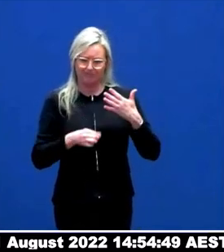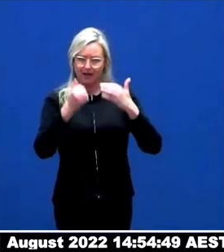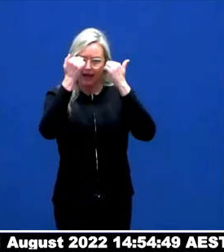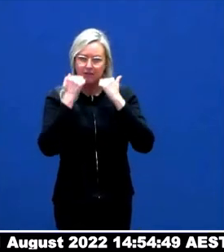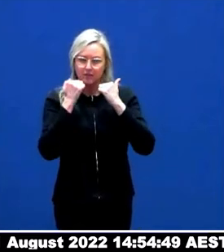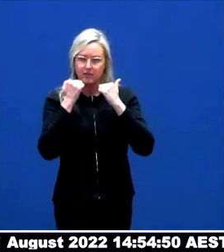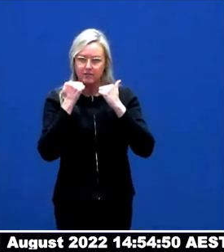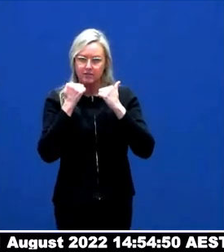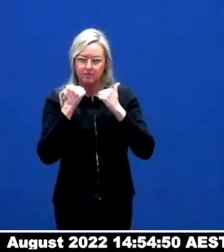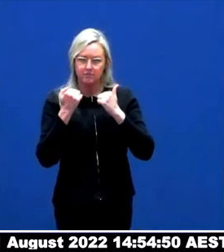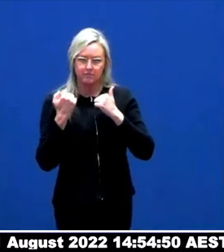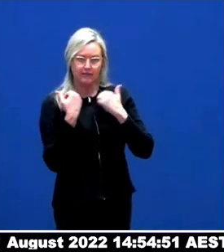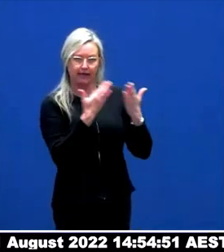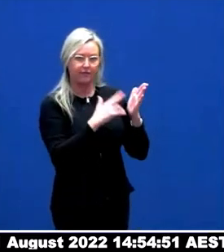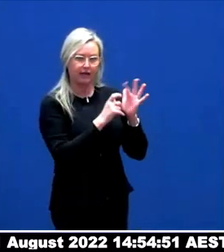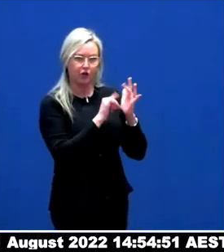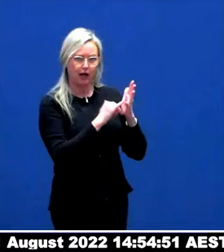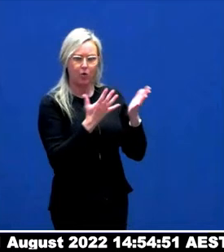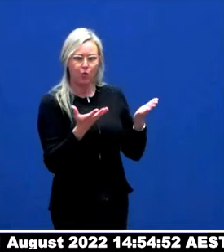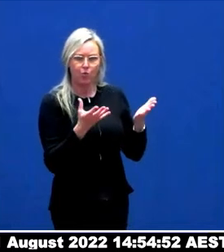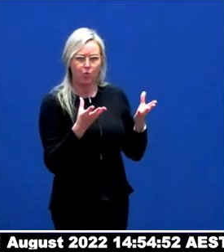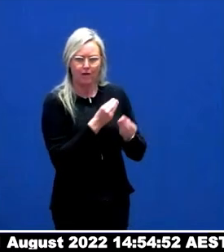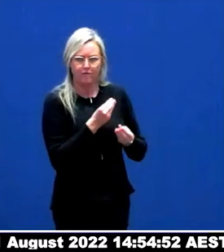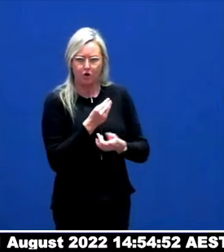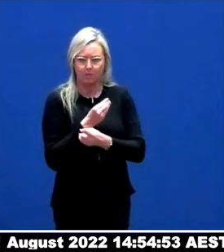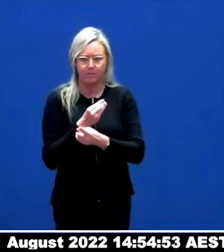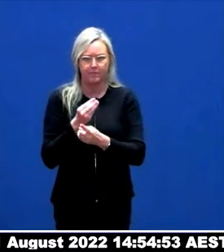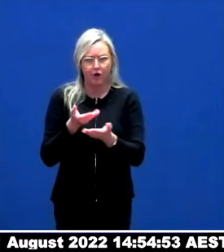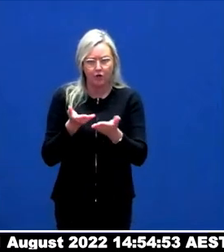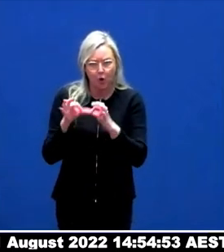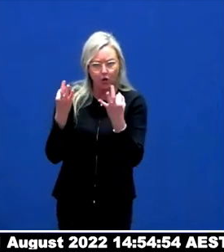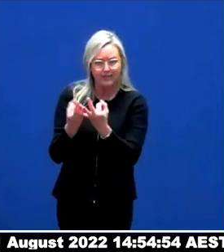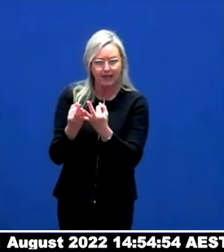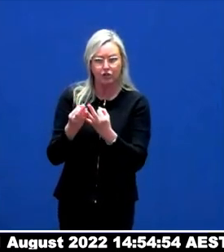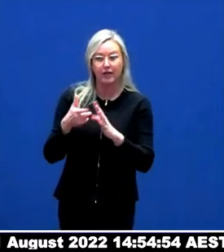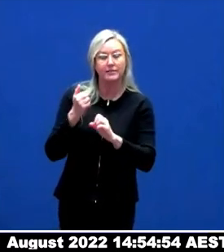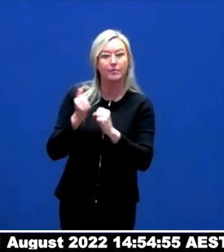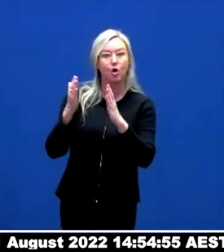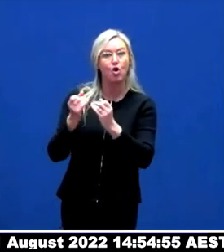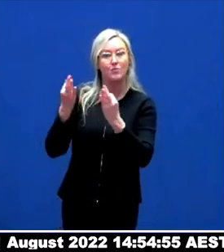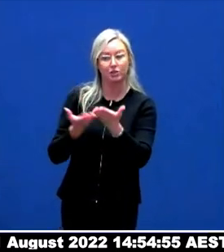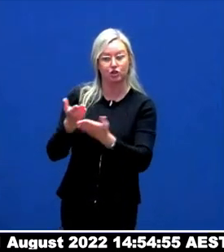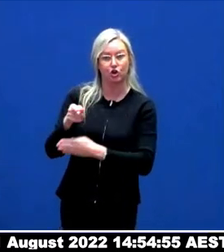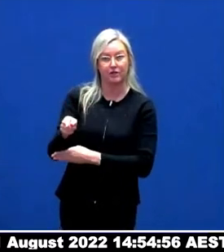If a homelessness service is connecting, to use your words, the prospective participant